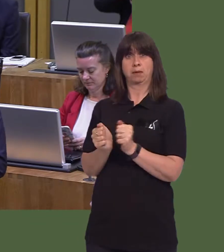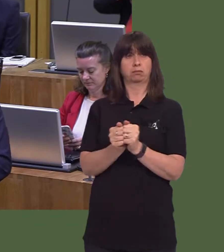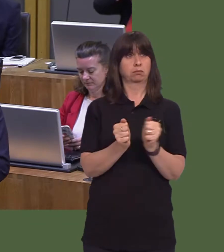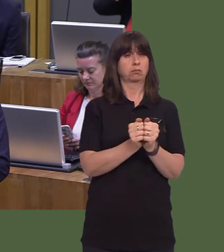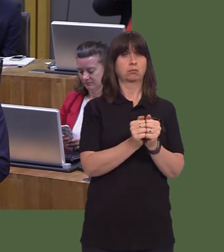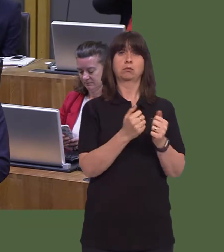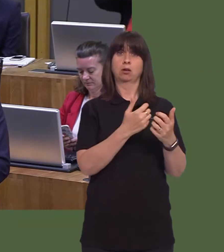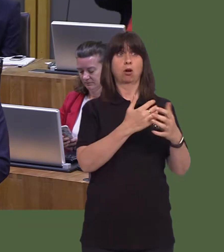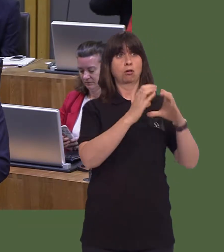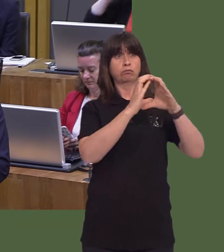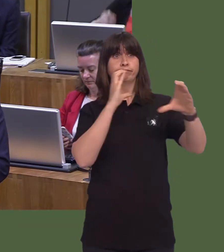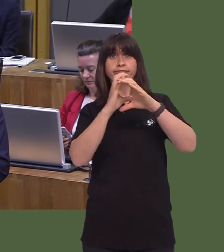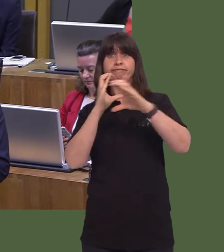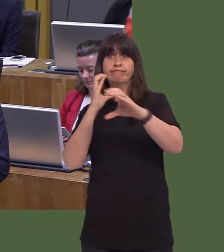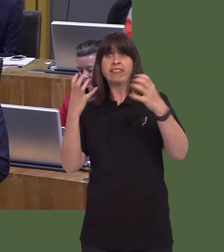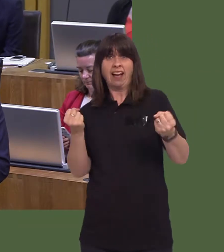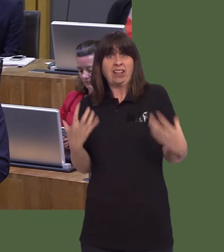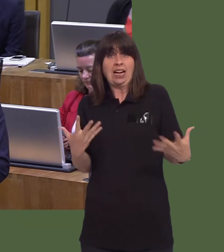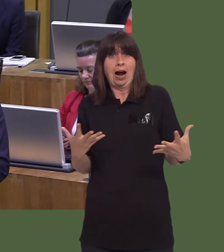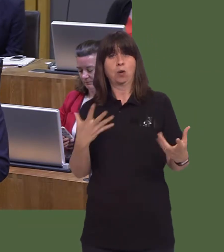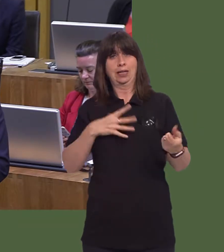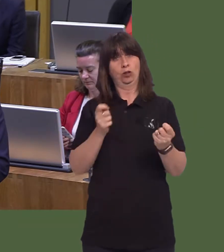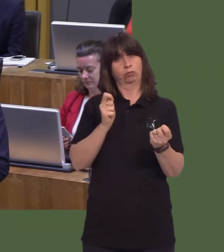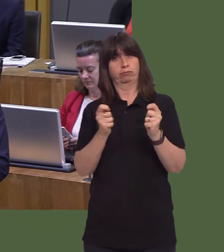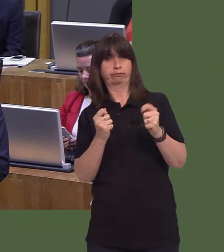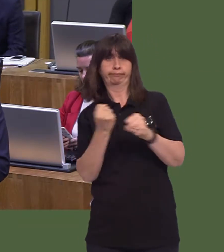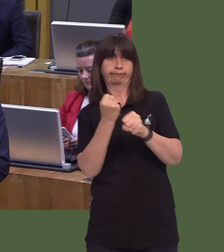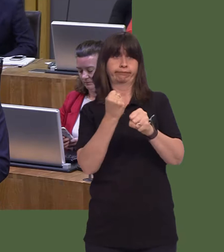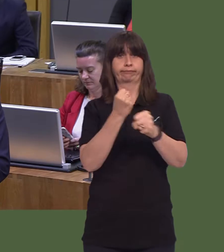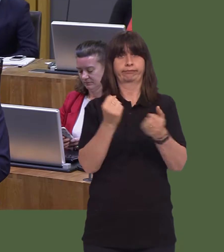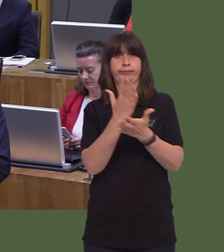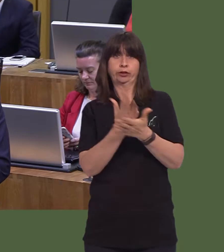existing rolling stock, and plans are in place to deal with the pacer trains.